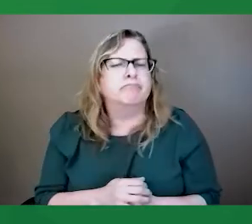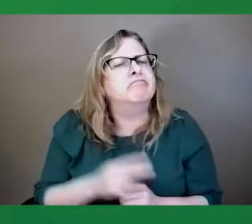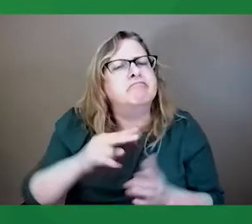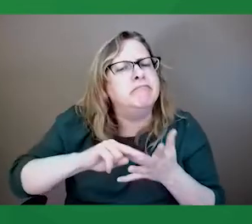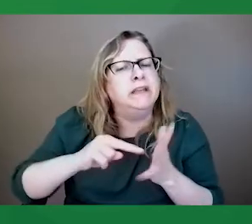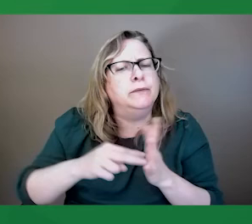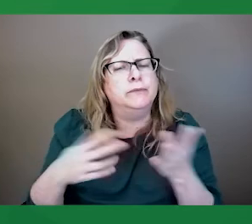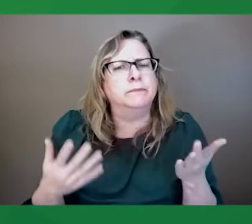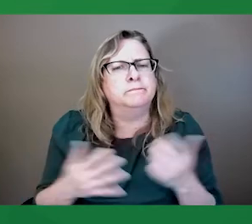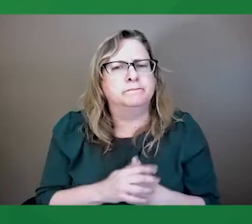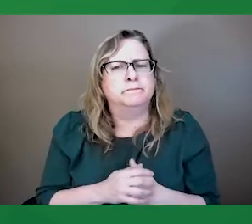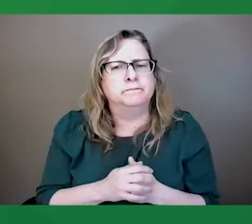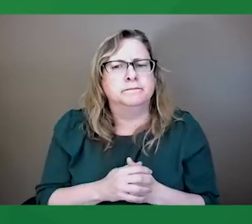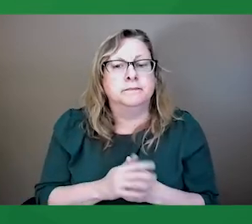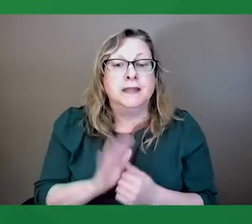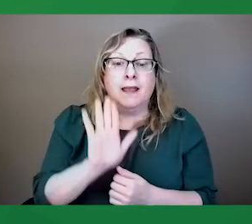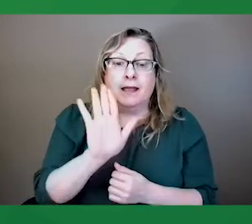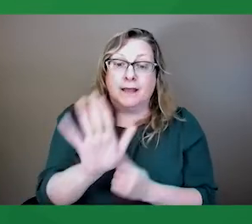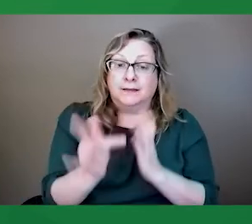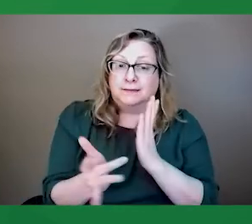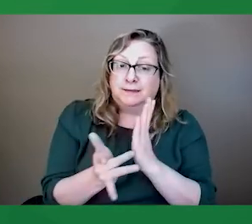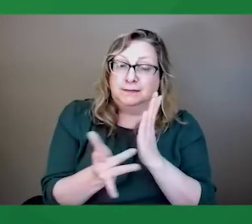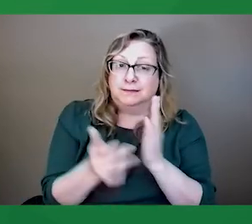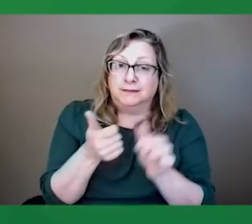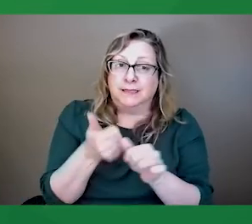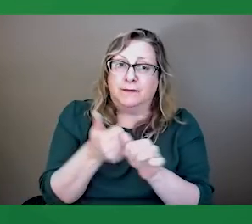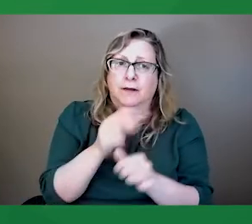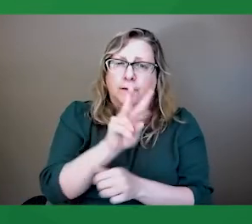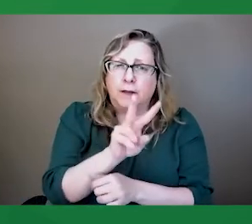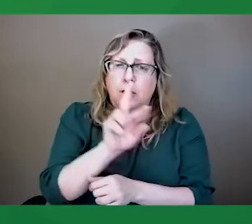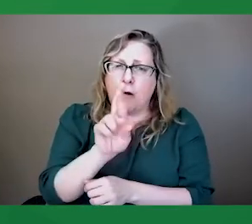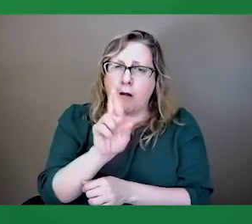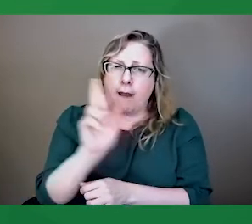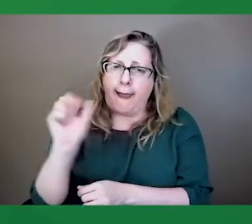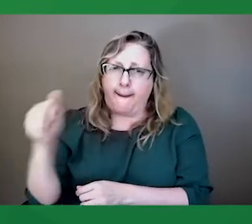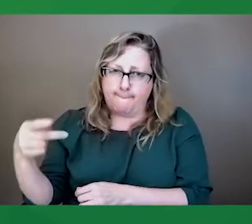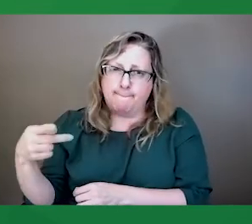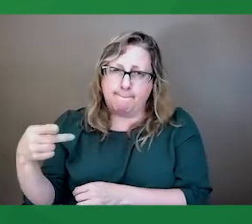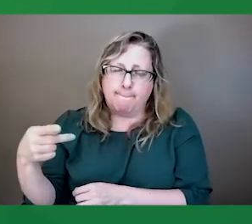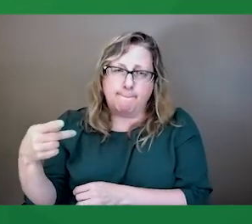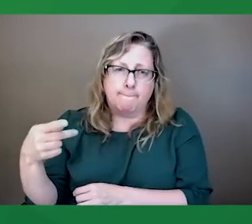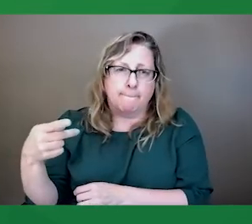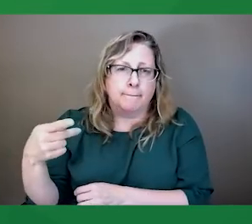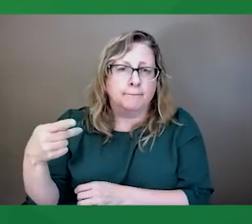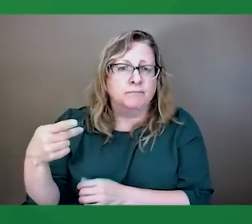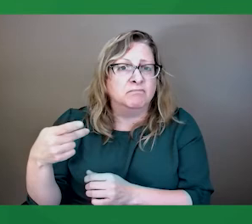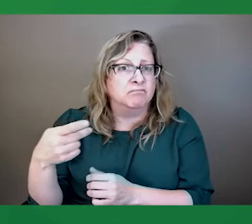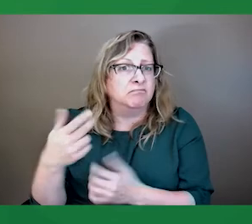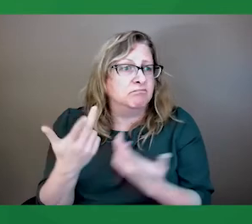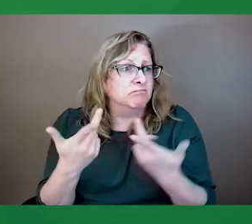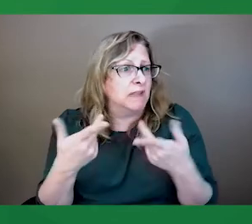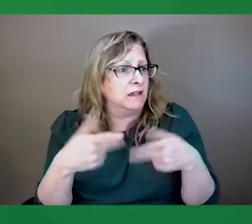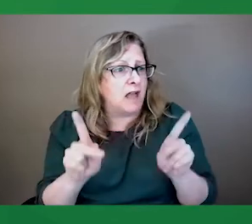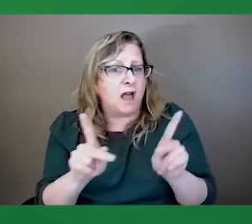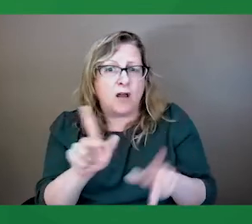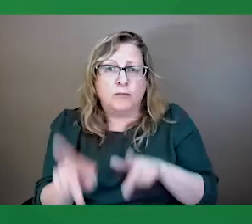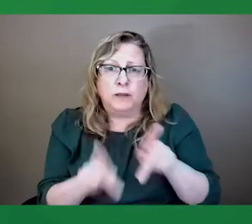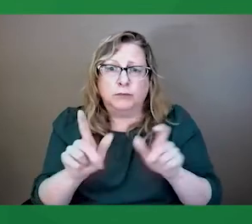His technology is a VR app which allows people to use job readiness training